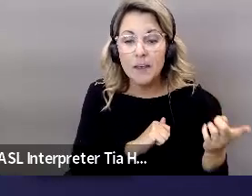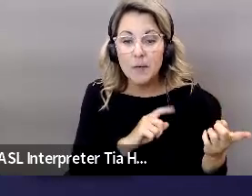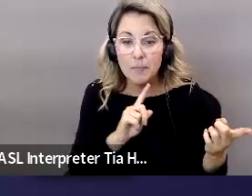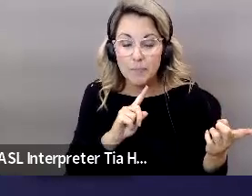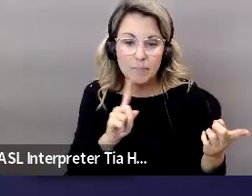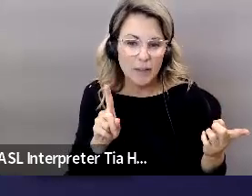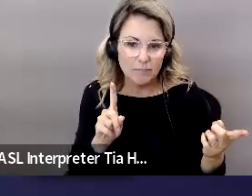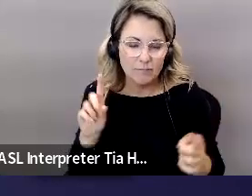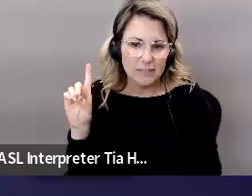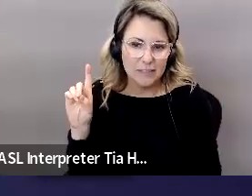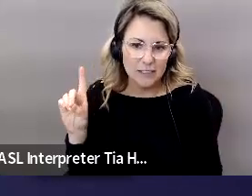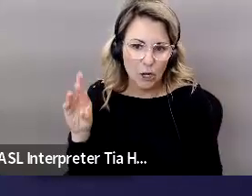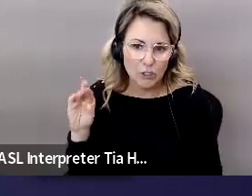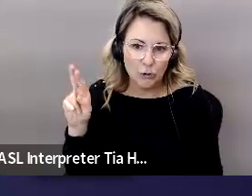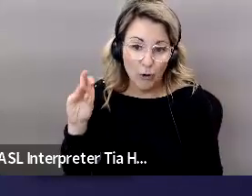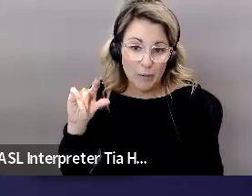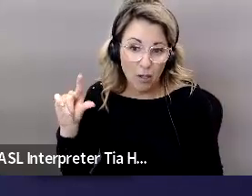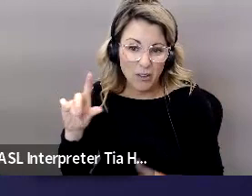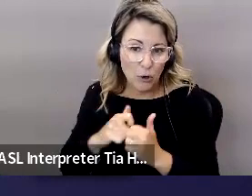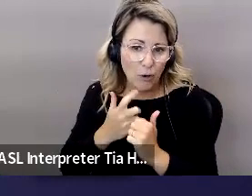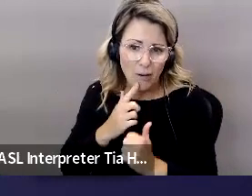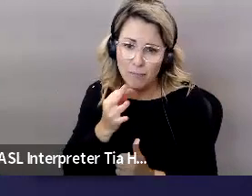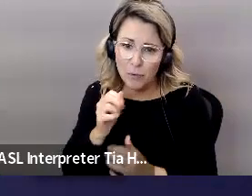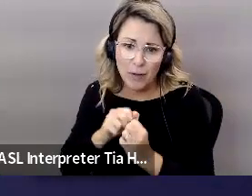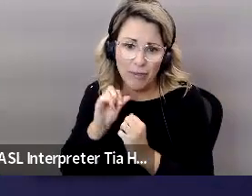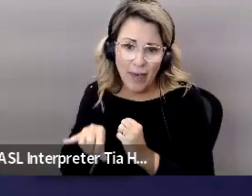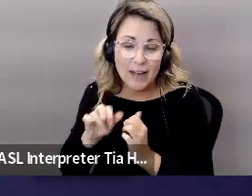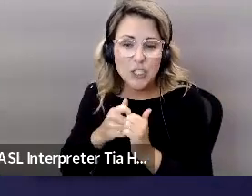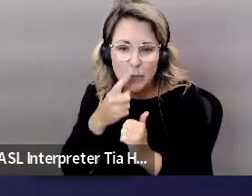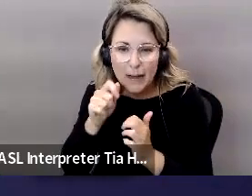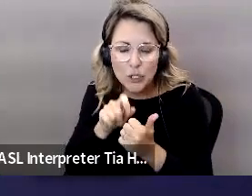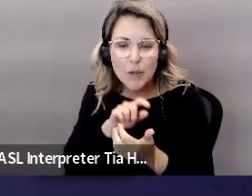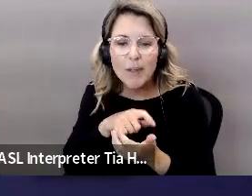you're excellent at, and so maybe you can speak to how writing a statement of need you have to